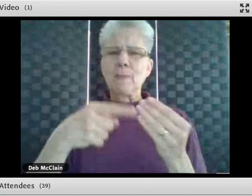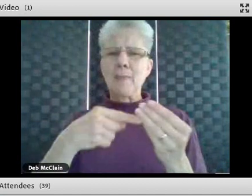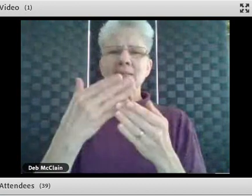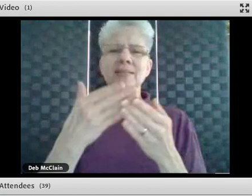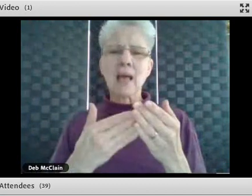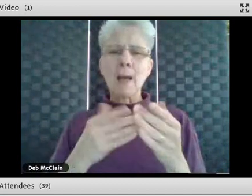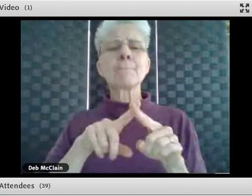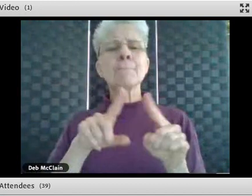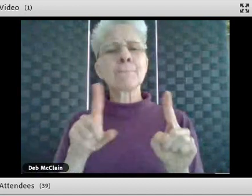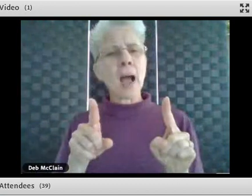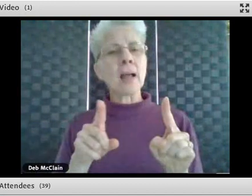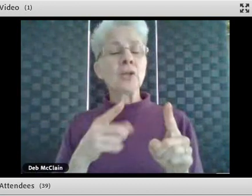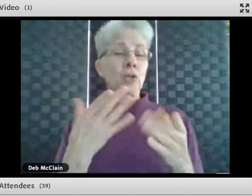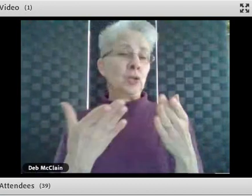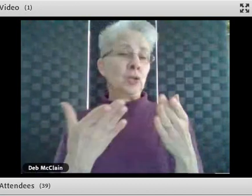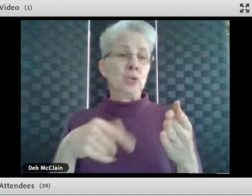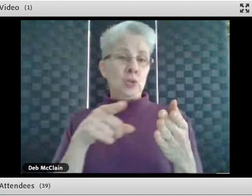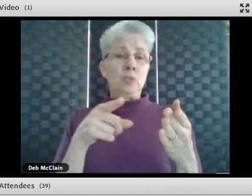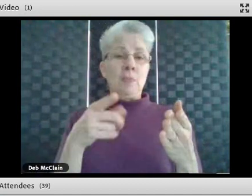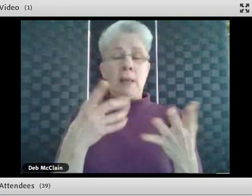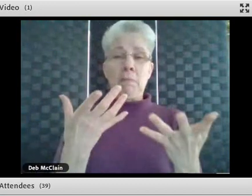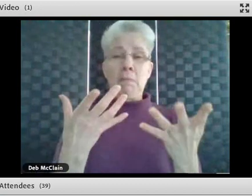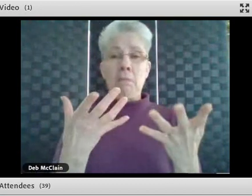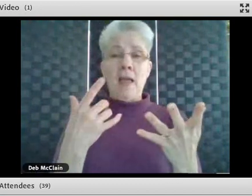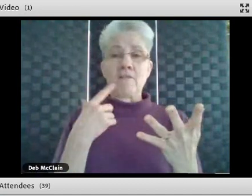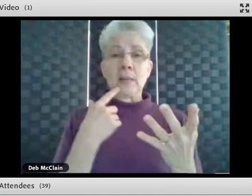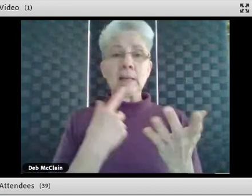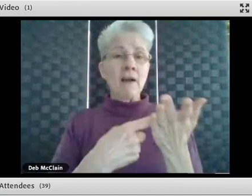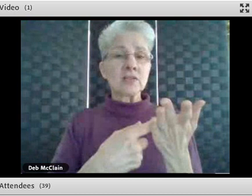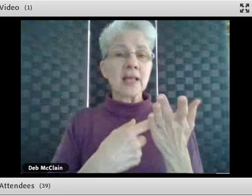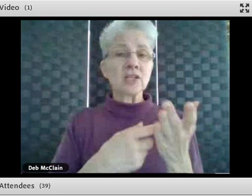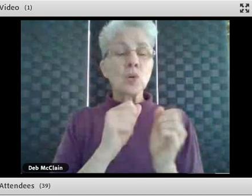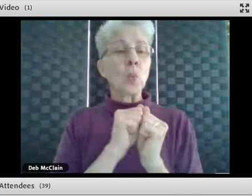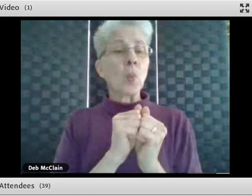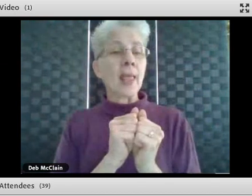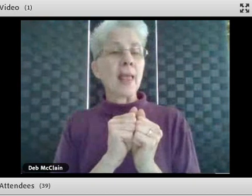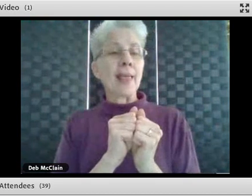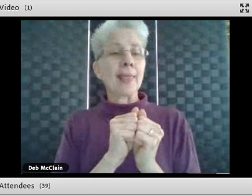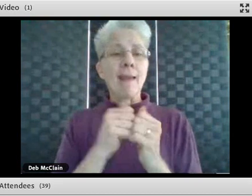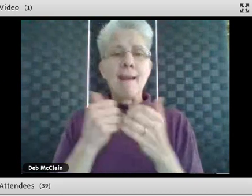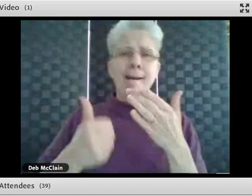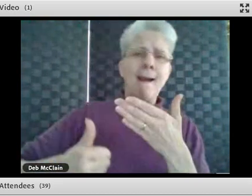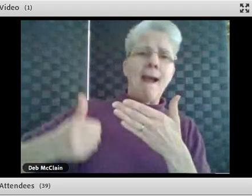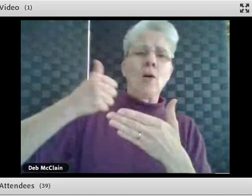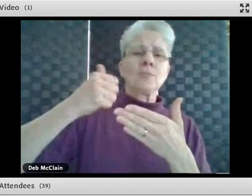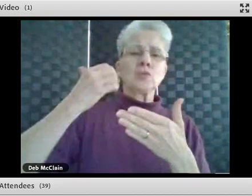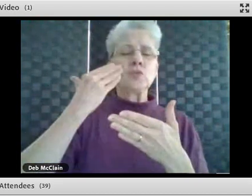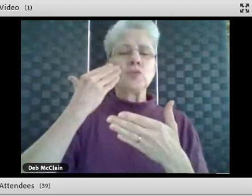but you may have been in conversations with higher-ups in the administration,